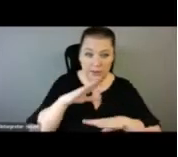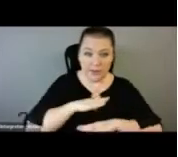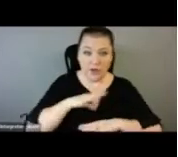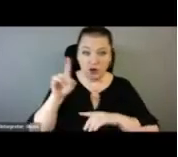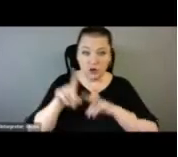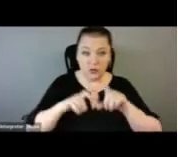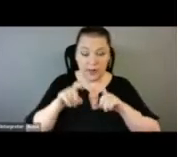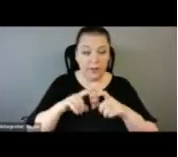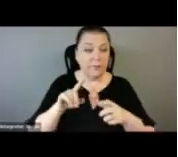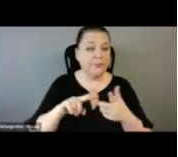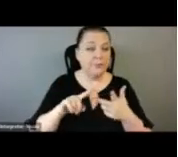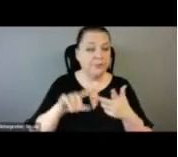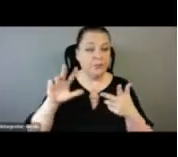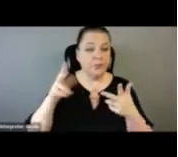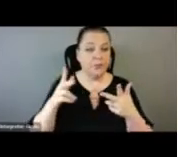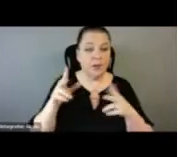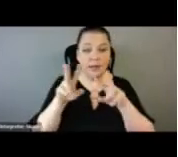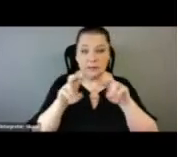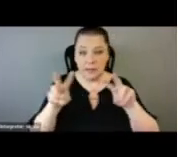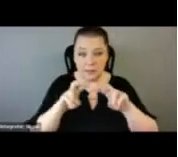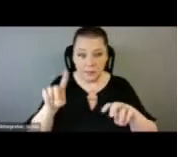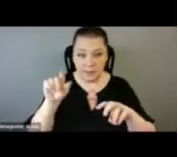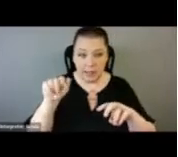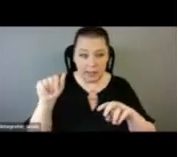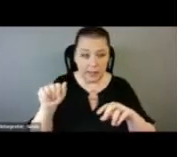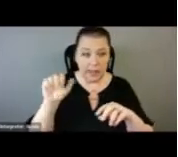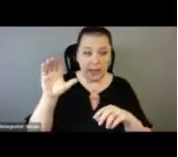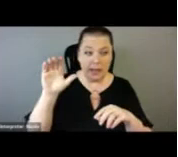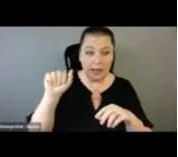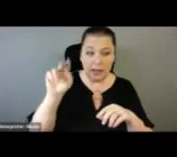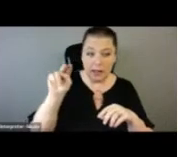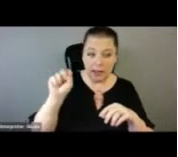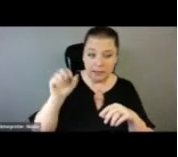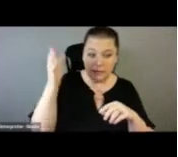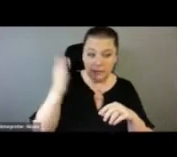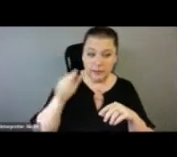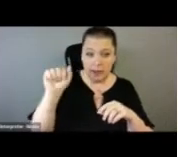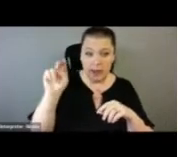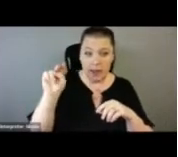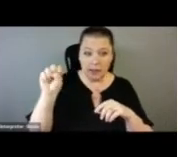The third one is our assessment data cans and answer. The fourth one is our social determinants